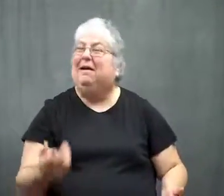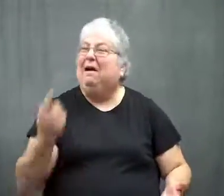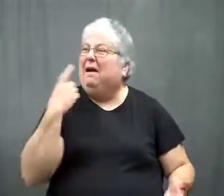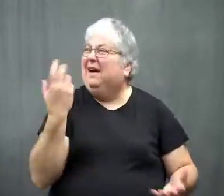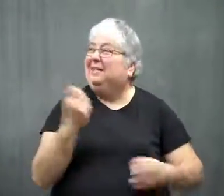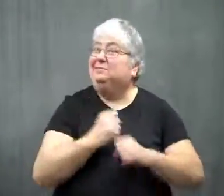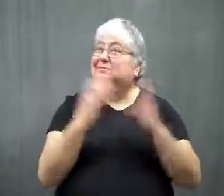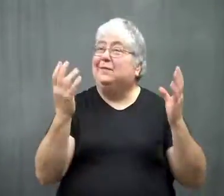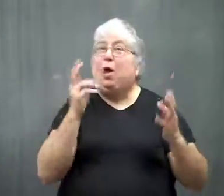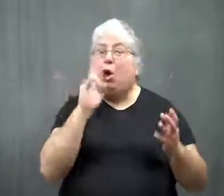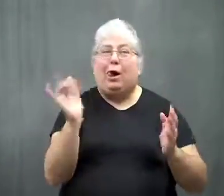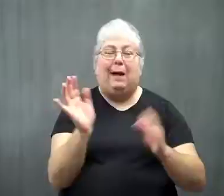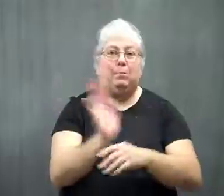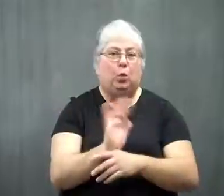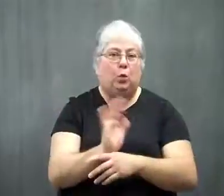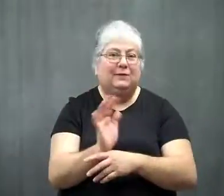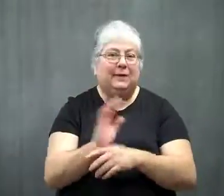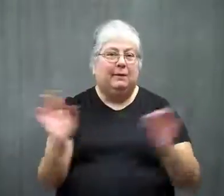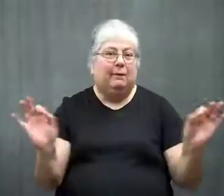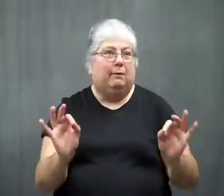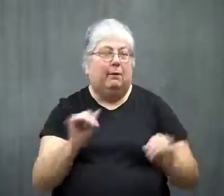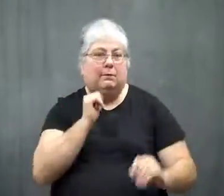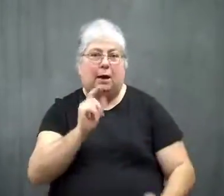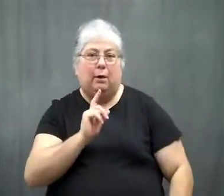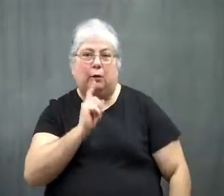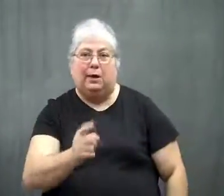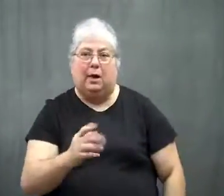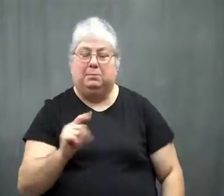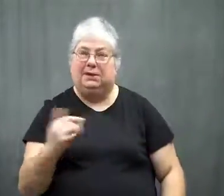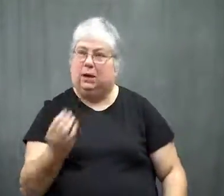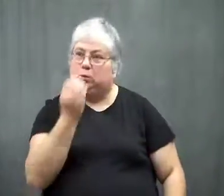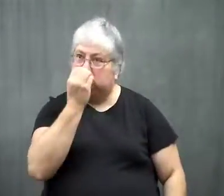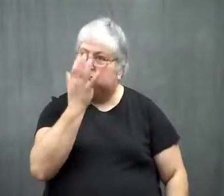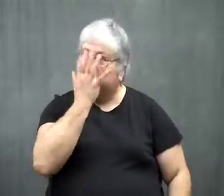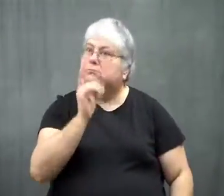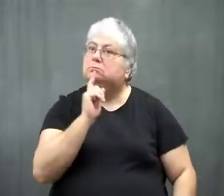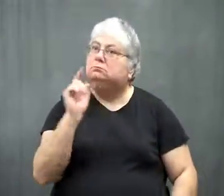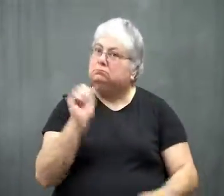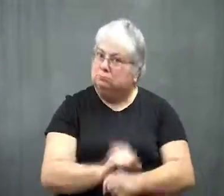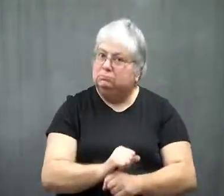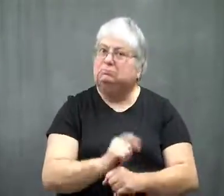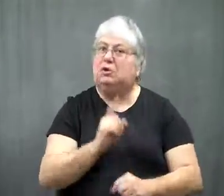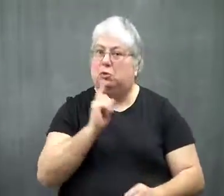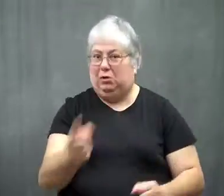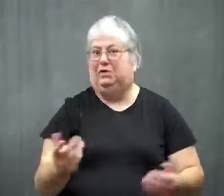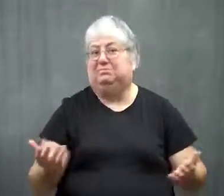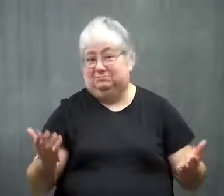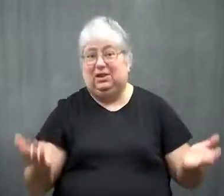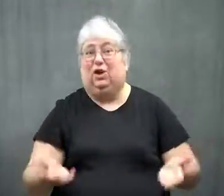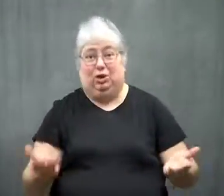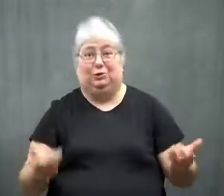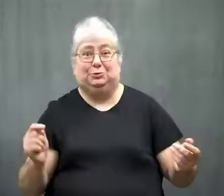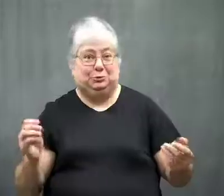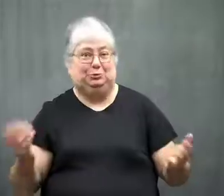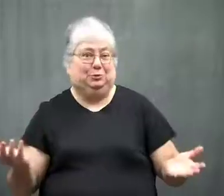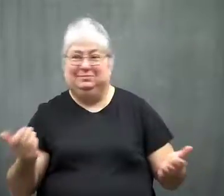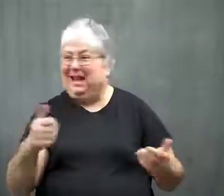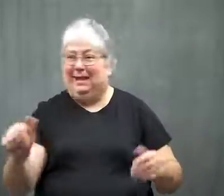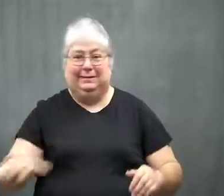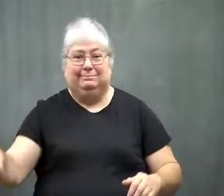It was thought of as unreal, like something in the movies. People now know it's real.